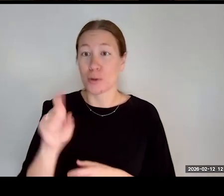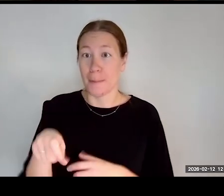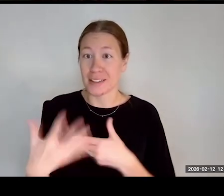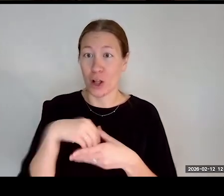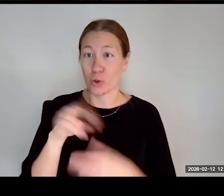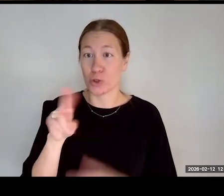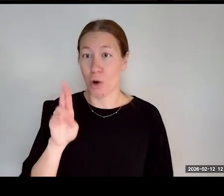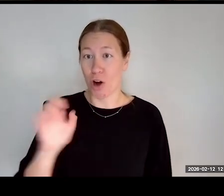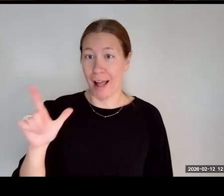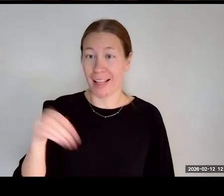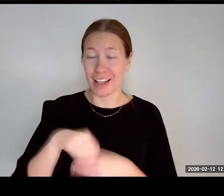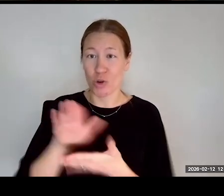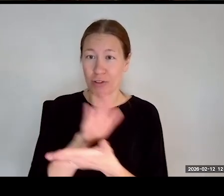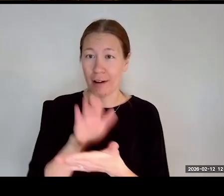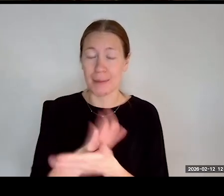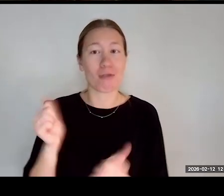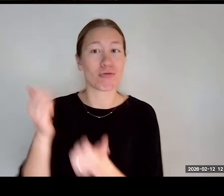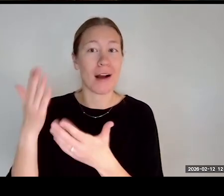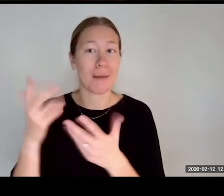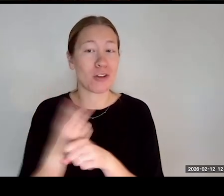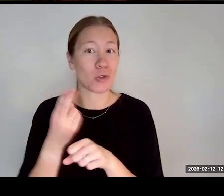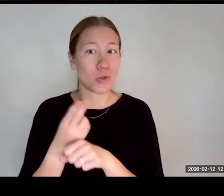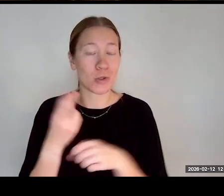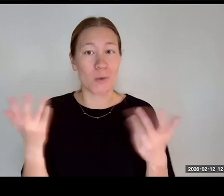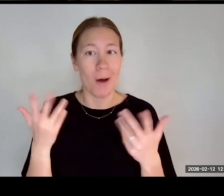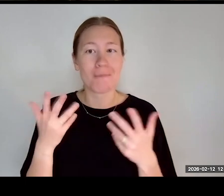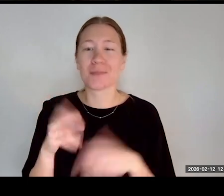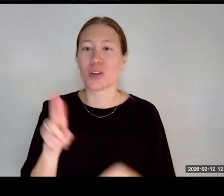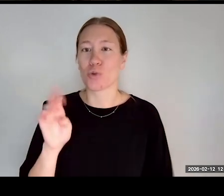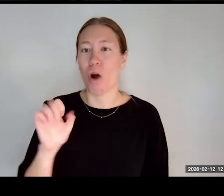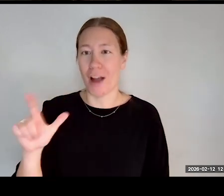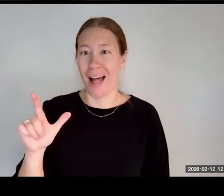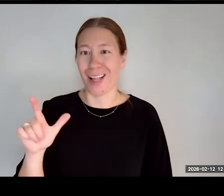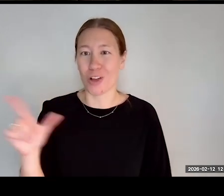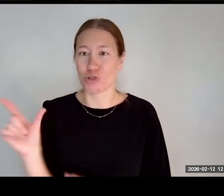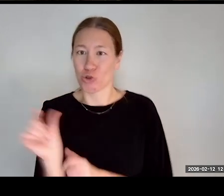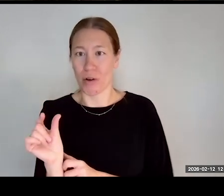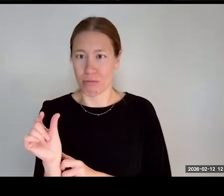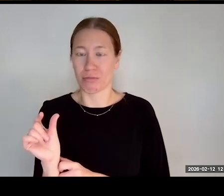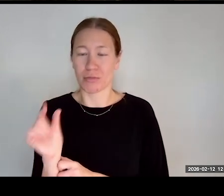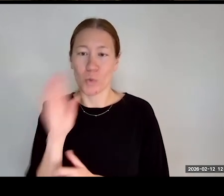what we recommend is that you use a URL shortener that's going to dramatically reduce the length of that URL,